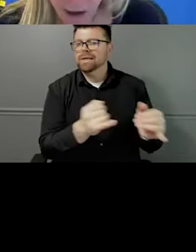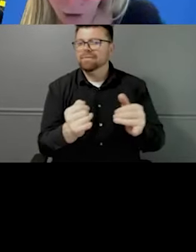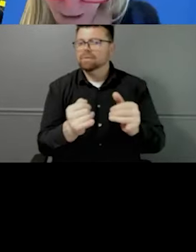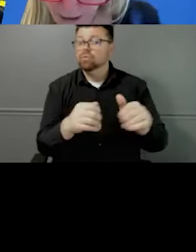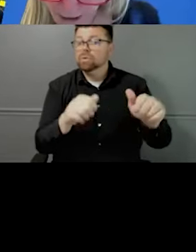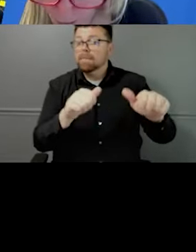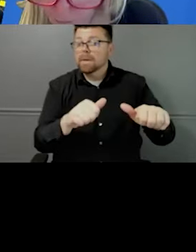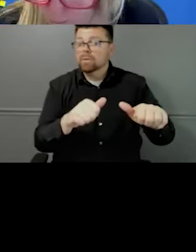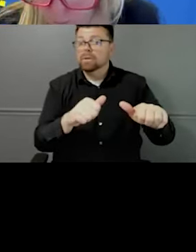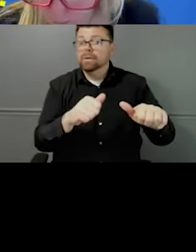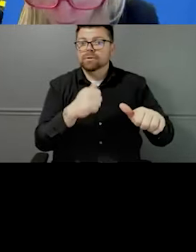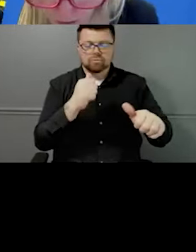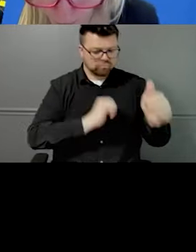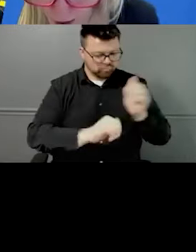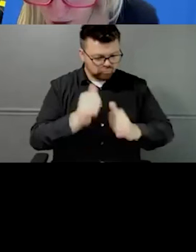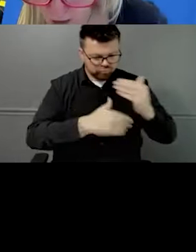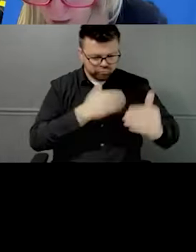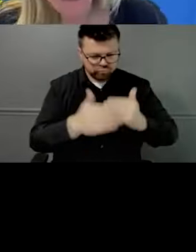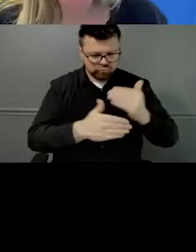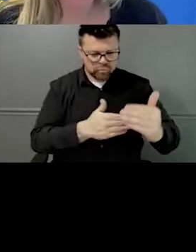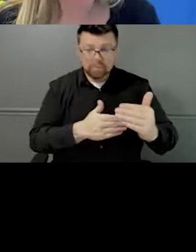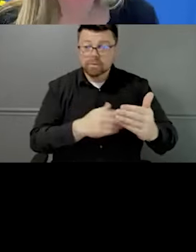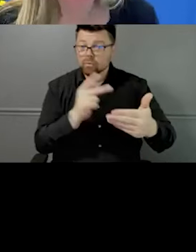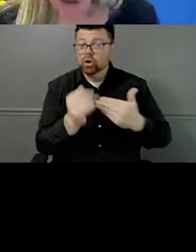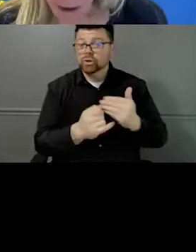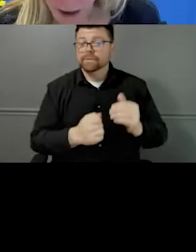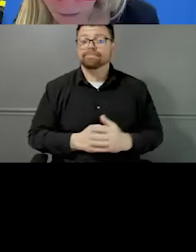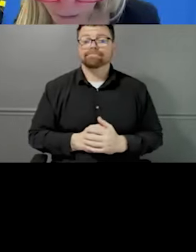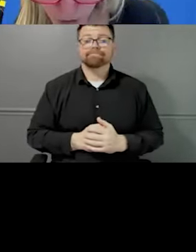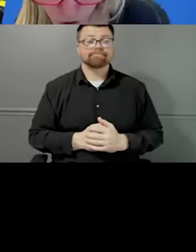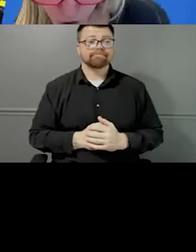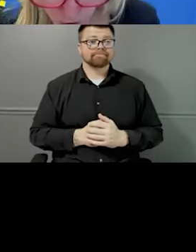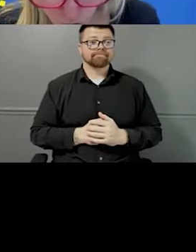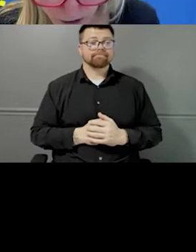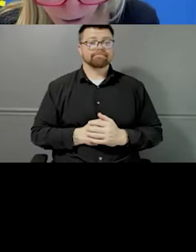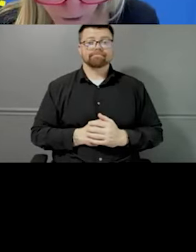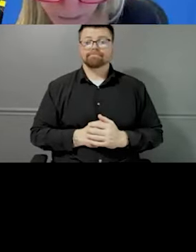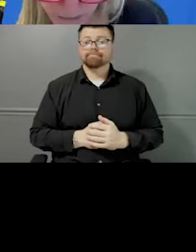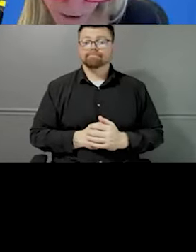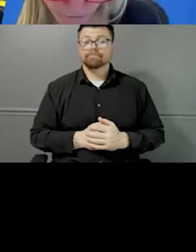carry out the proposed project. Now, the instructions themselves